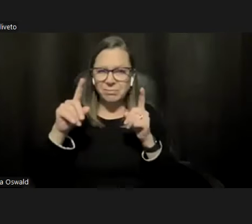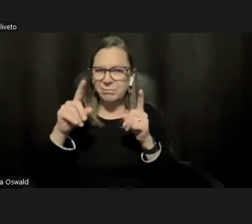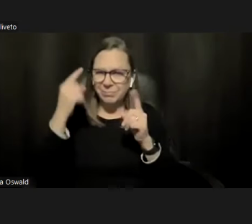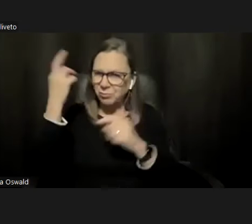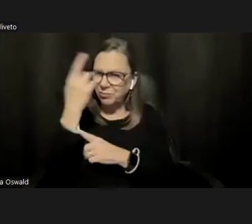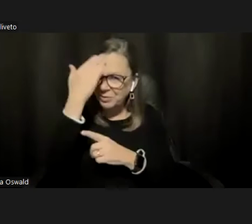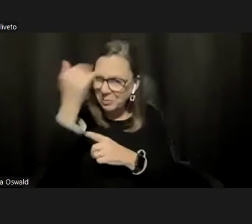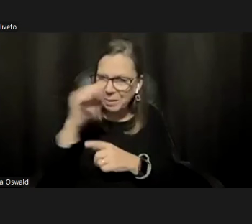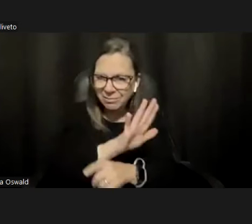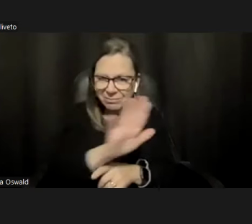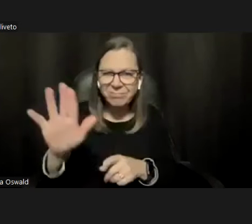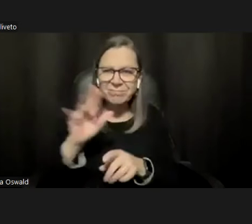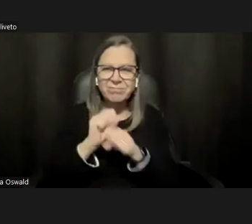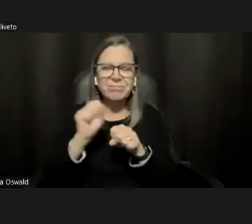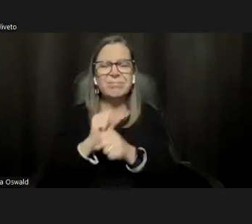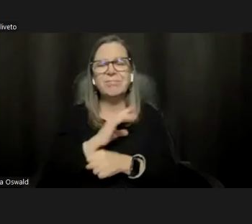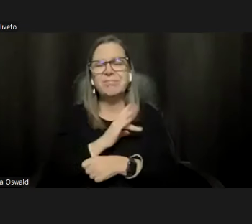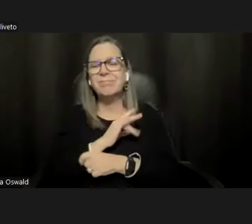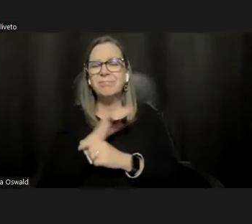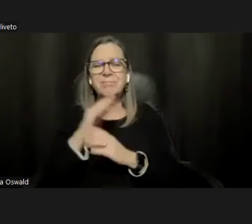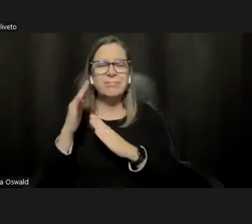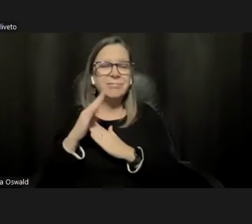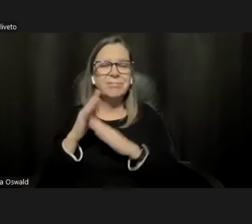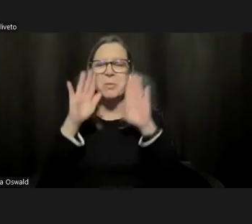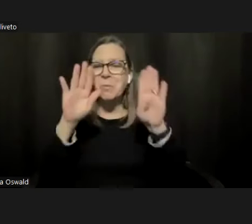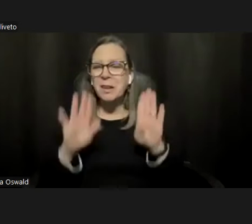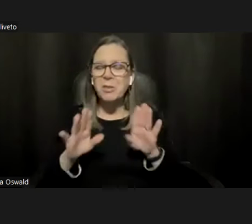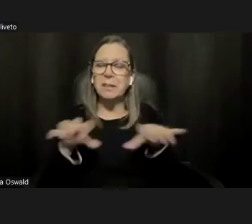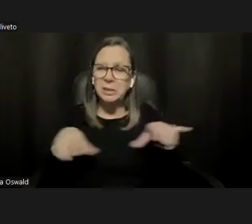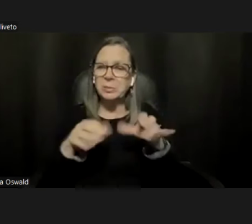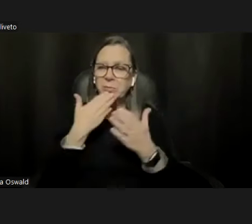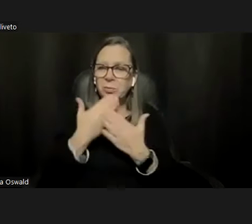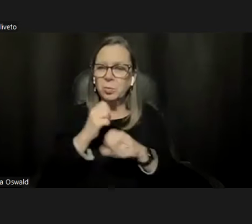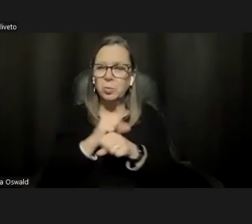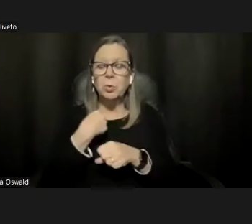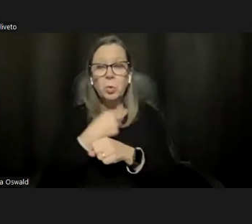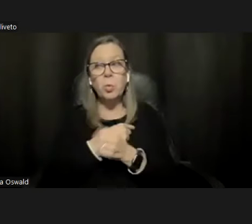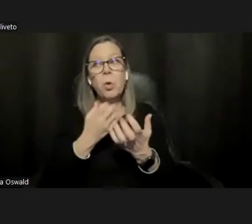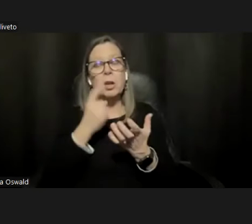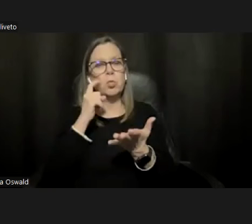You are also wonderful, and we really want a chance to recognize those individuals and